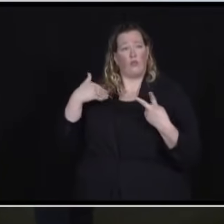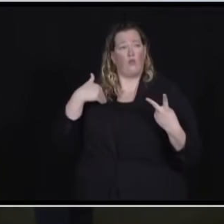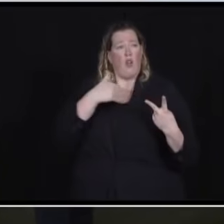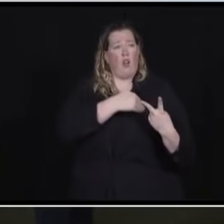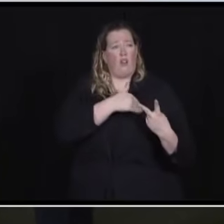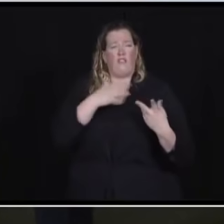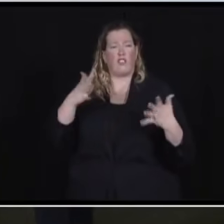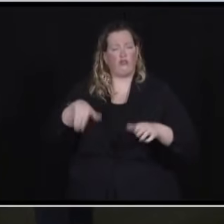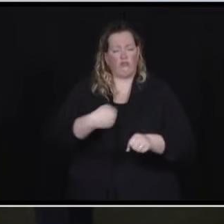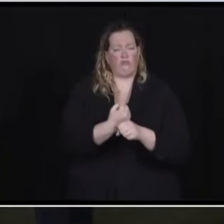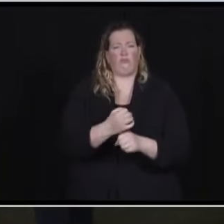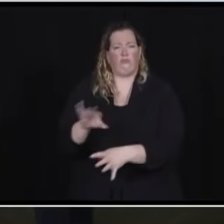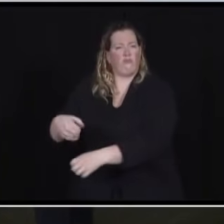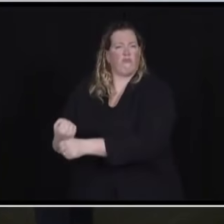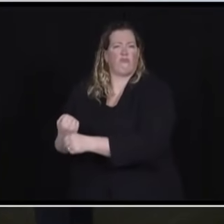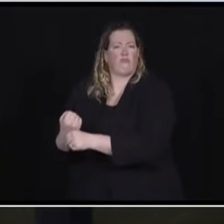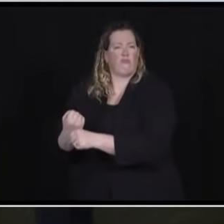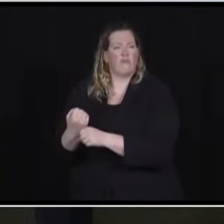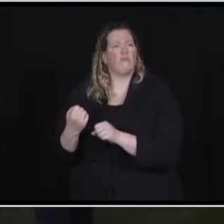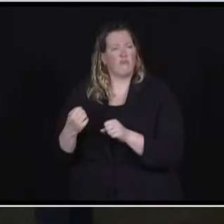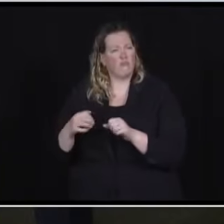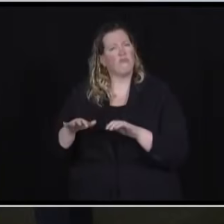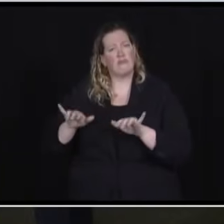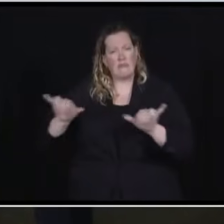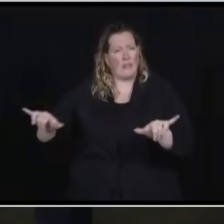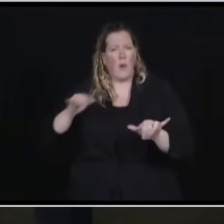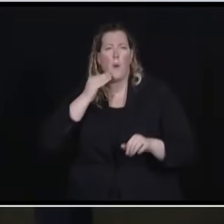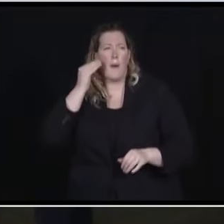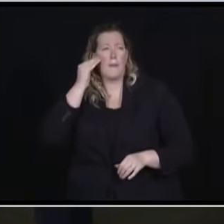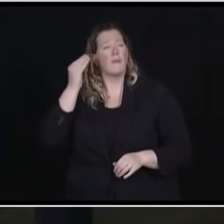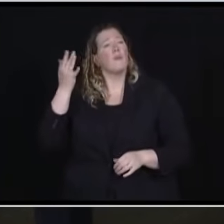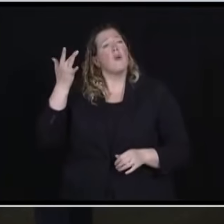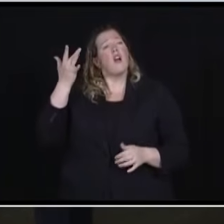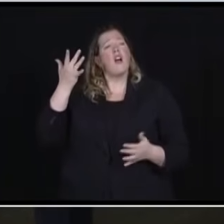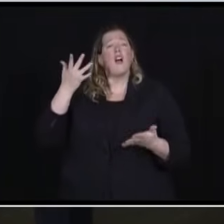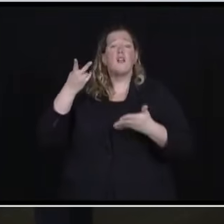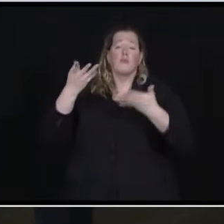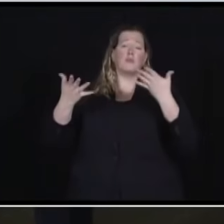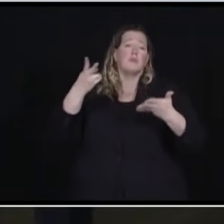the increase in number of cases, we expected there would be an increase